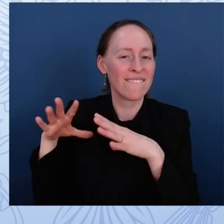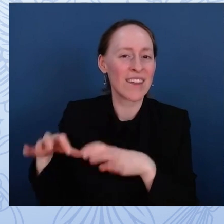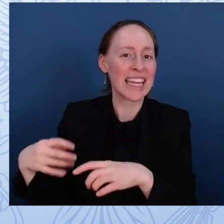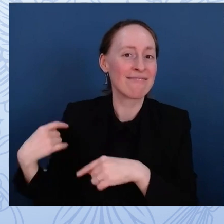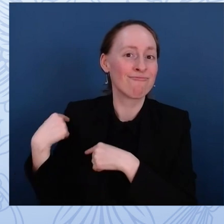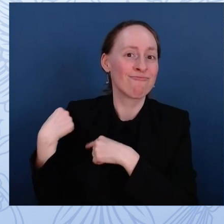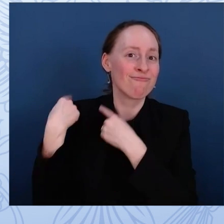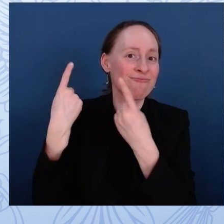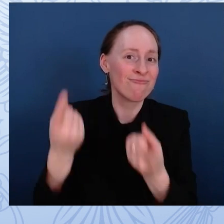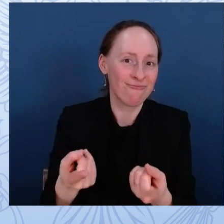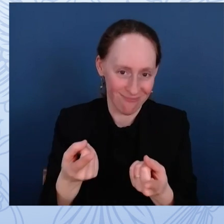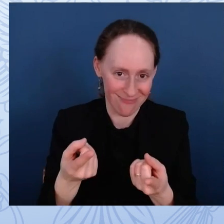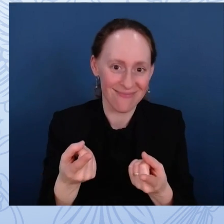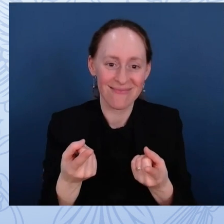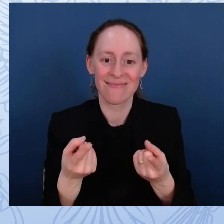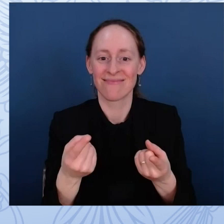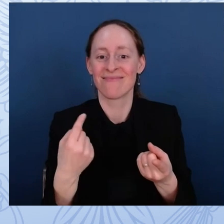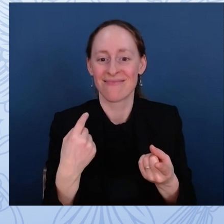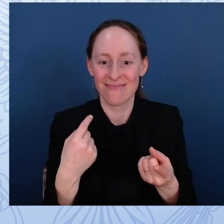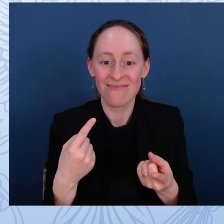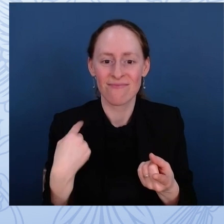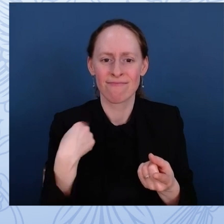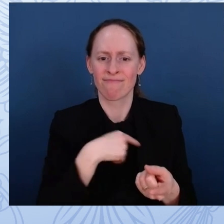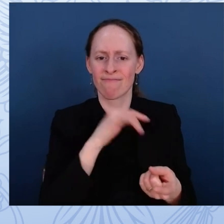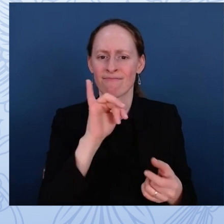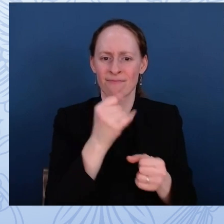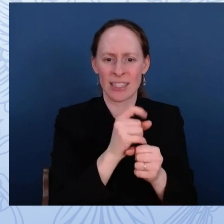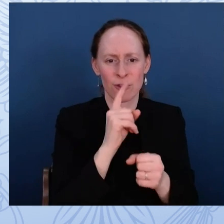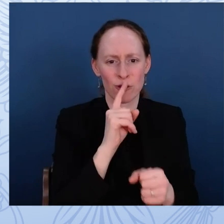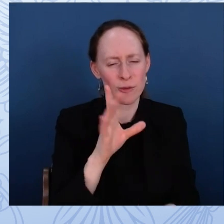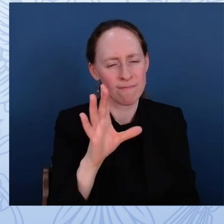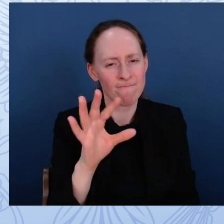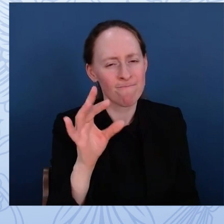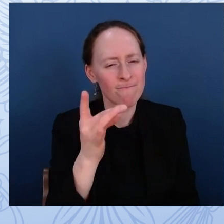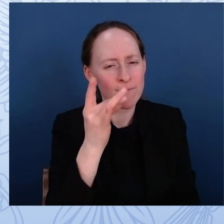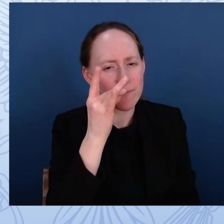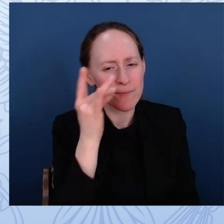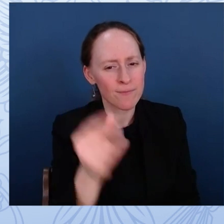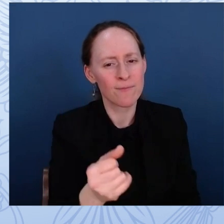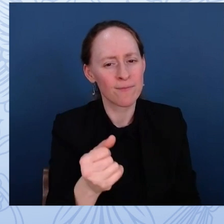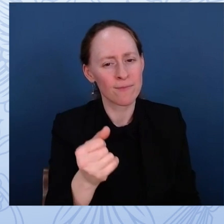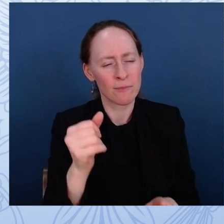that they're very ripe from the season. And then we use them to make the cherry ice cream